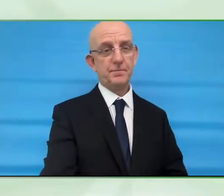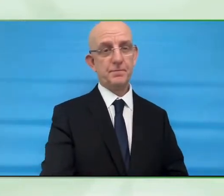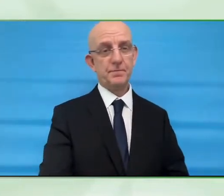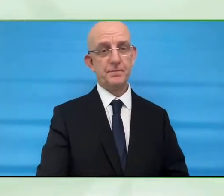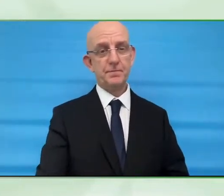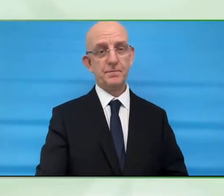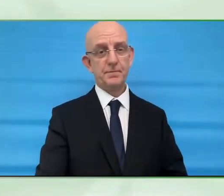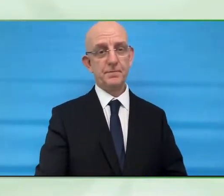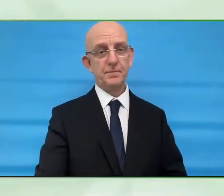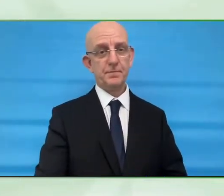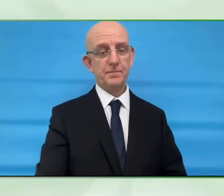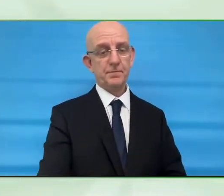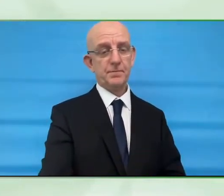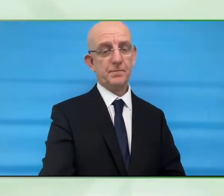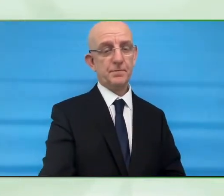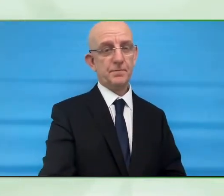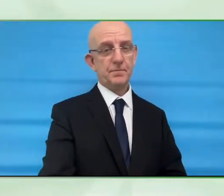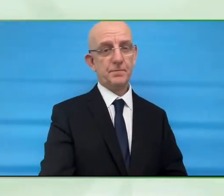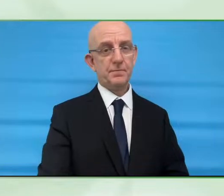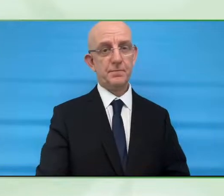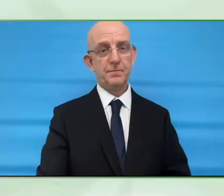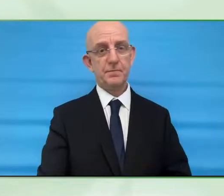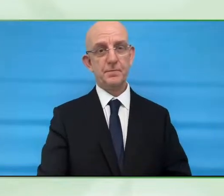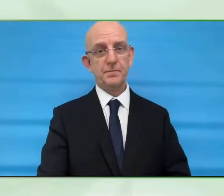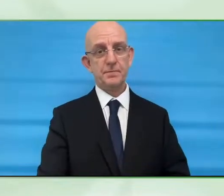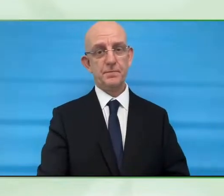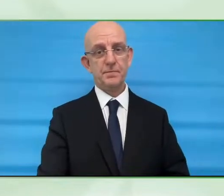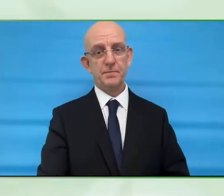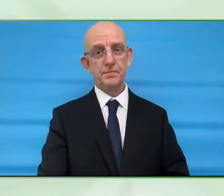We developed a code that we are trying to make available to all scientists